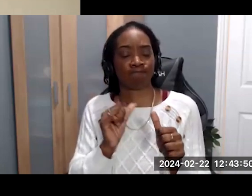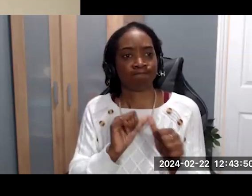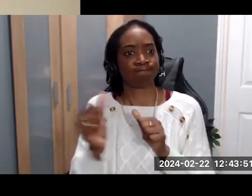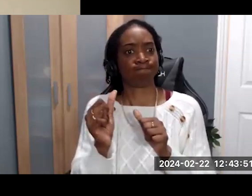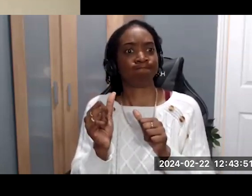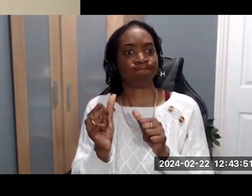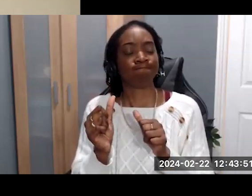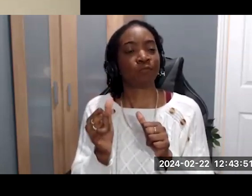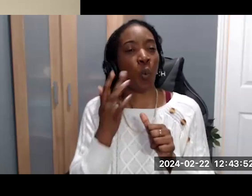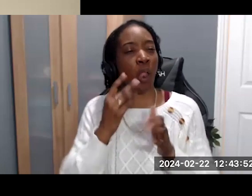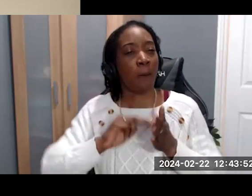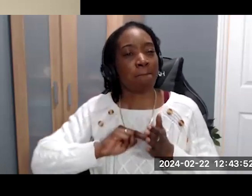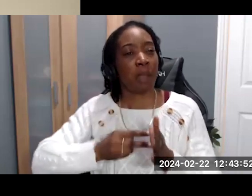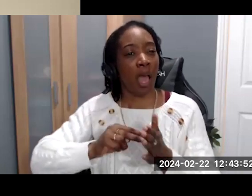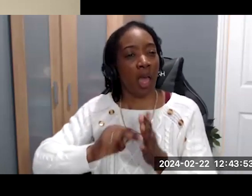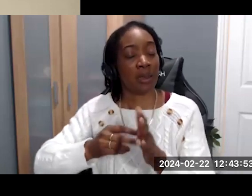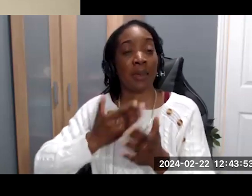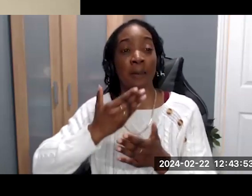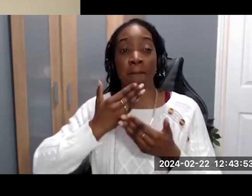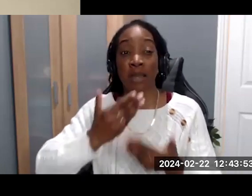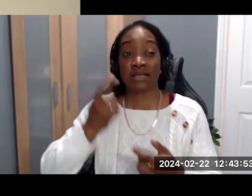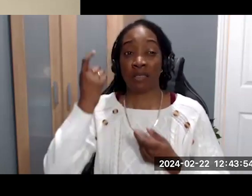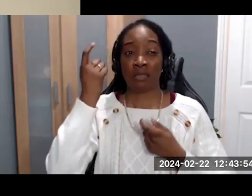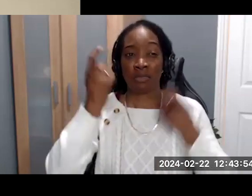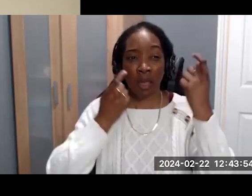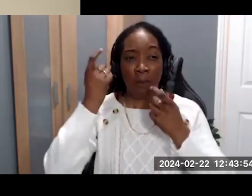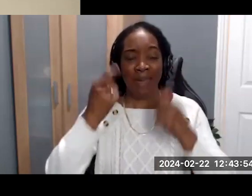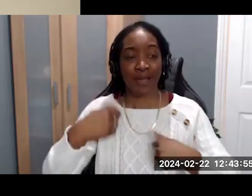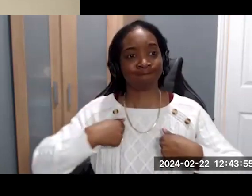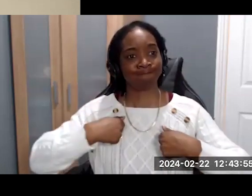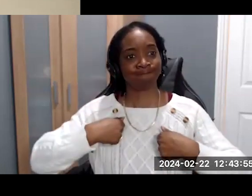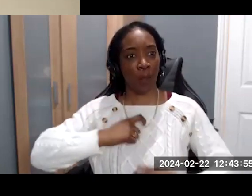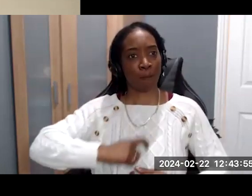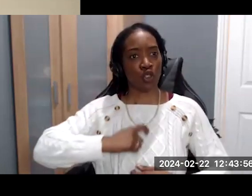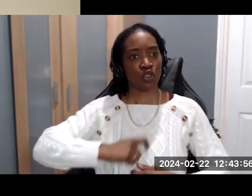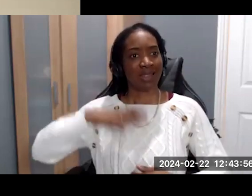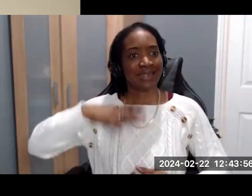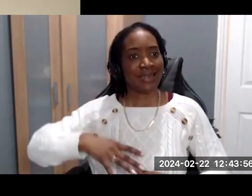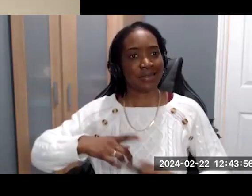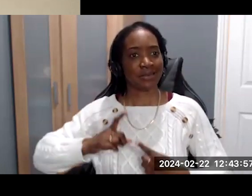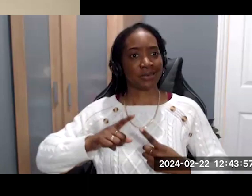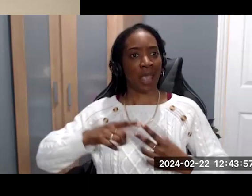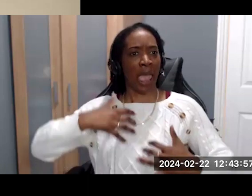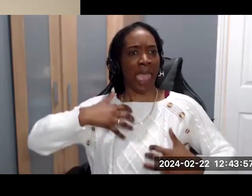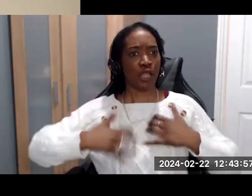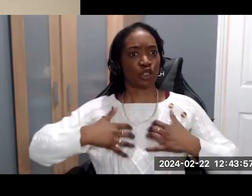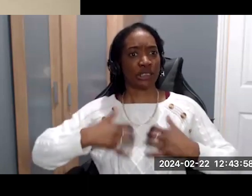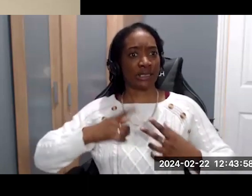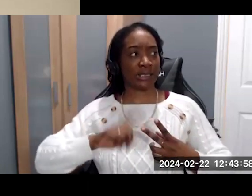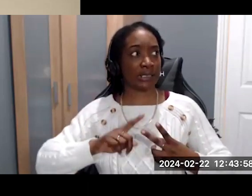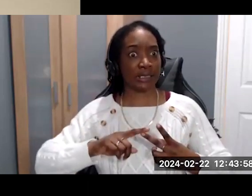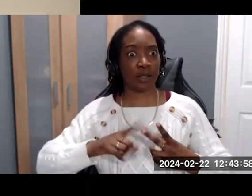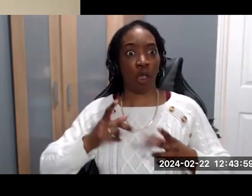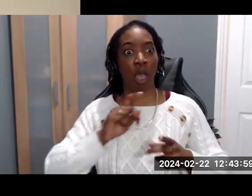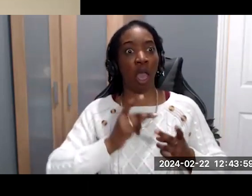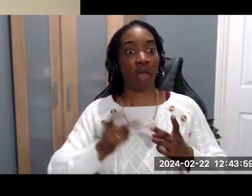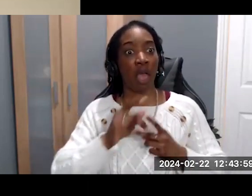planning uh consider also your needs your energy sustainability the energy of other people with you